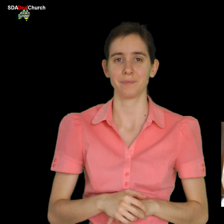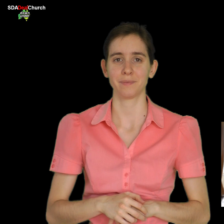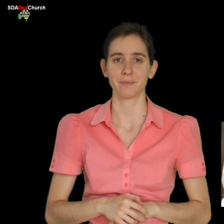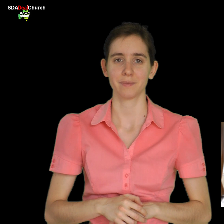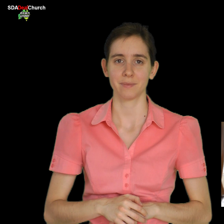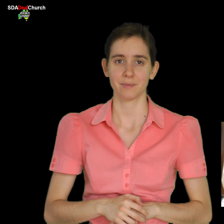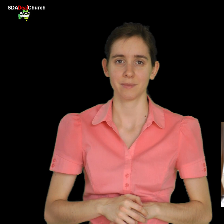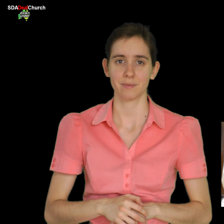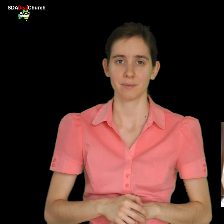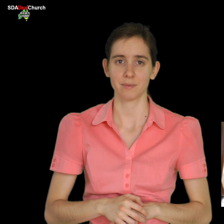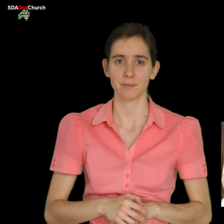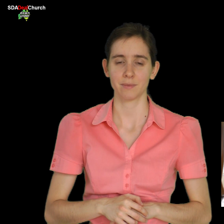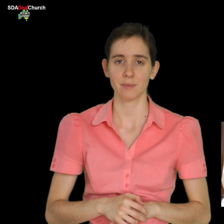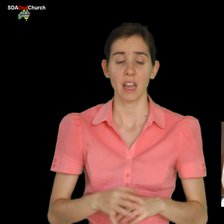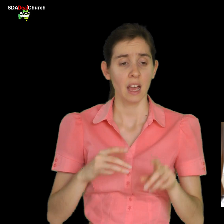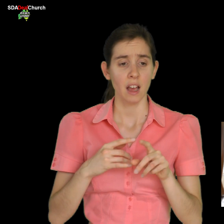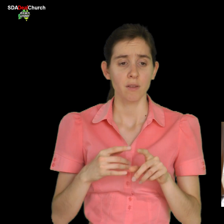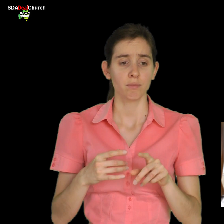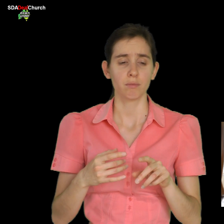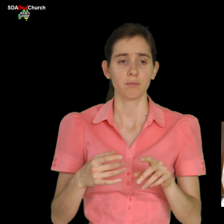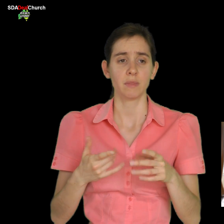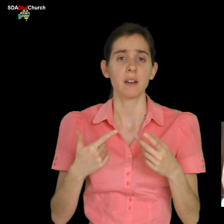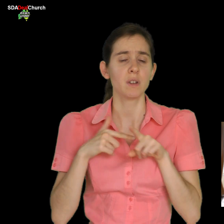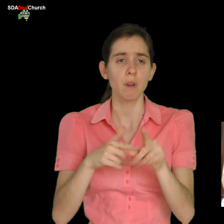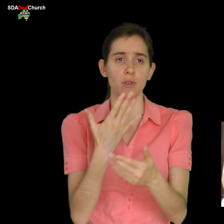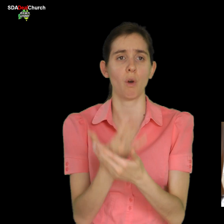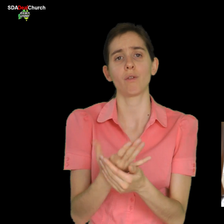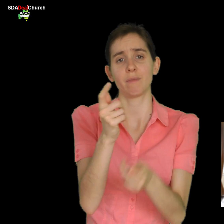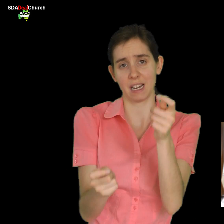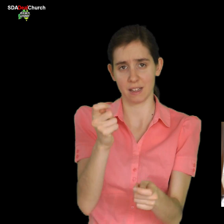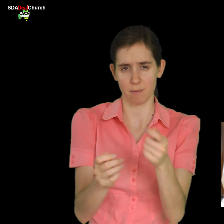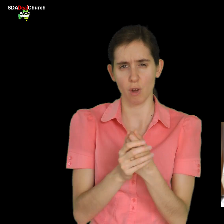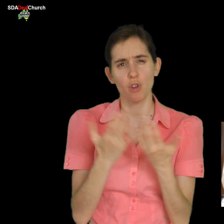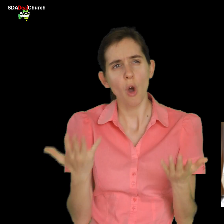depending on the method used. So how old would you say